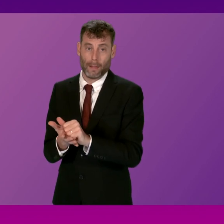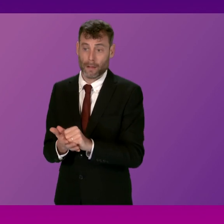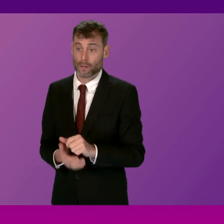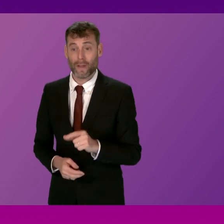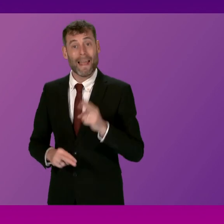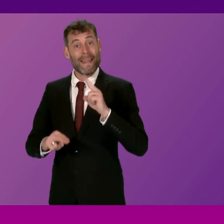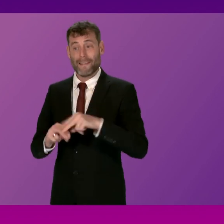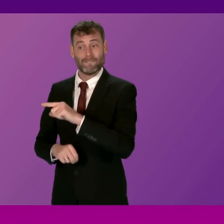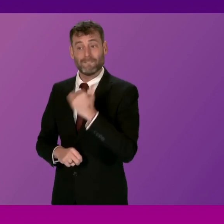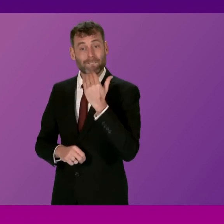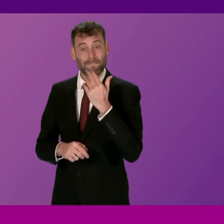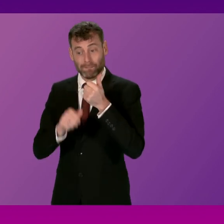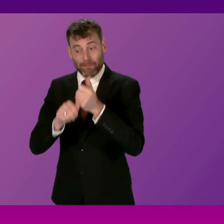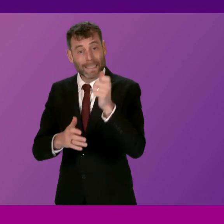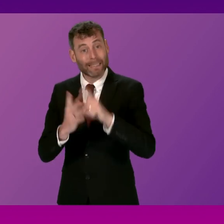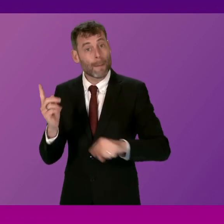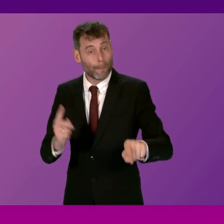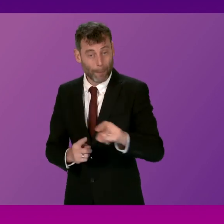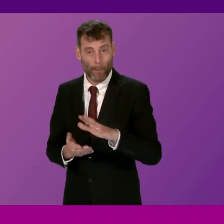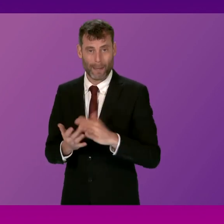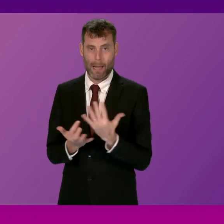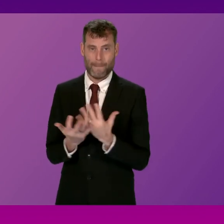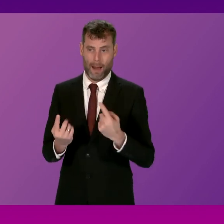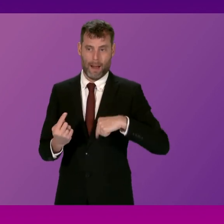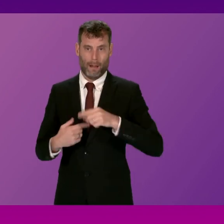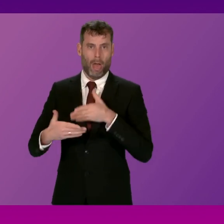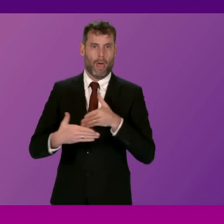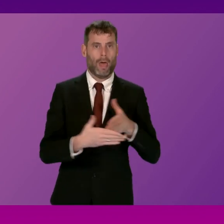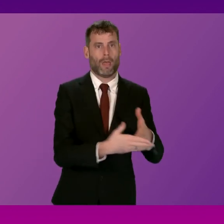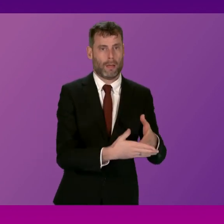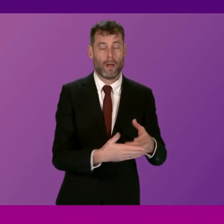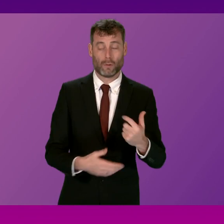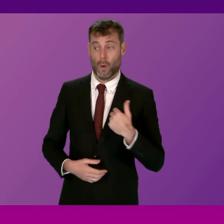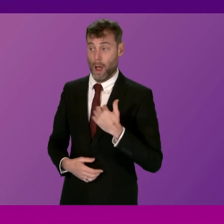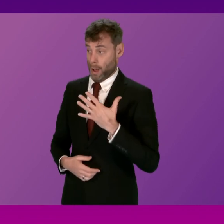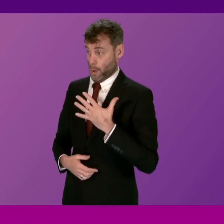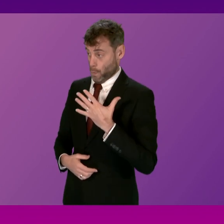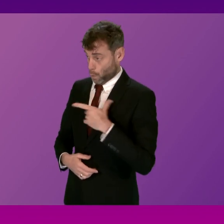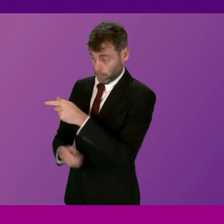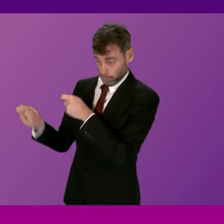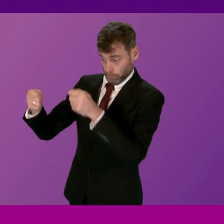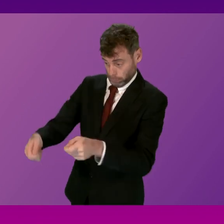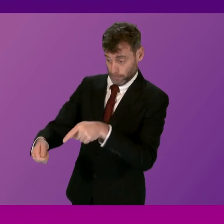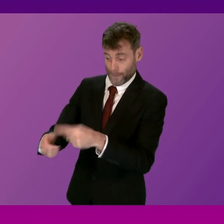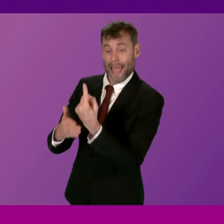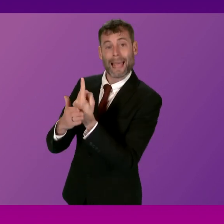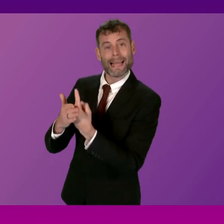full well, because of debates, such as this one, that we have with regularity. I welcome the reopening of the independent living fund, and I welcome the fact that we